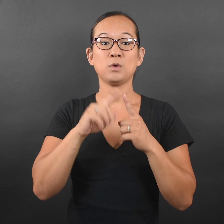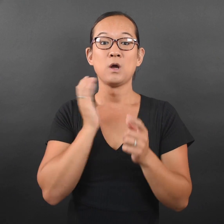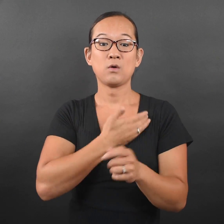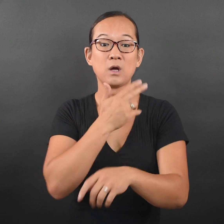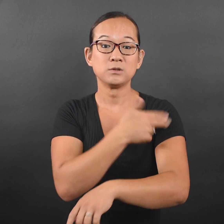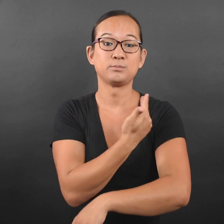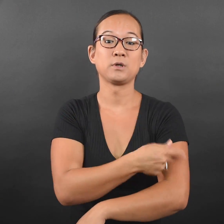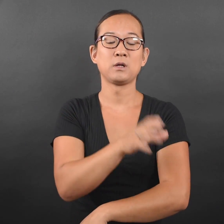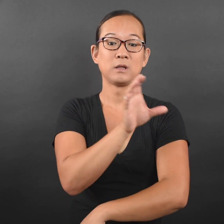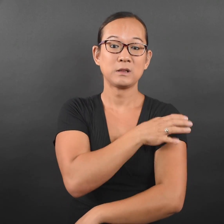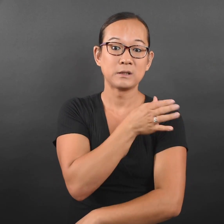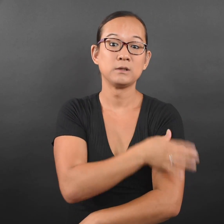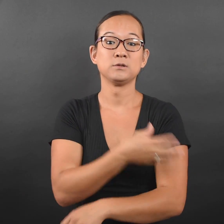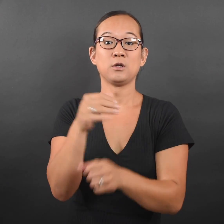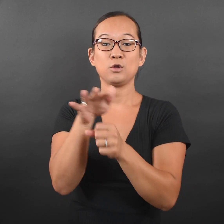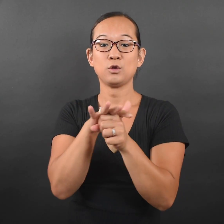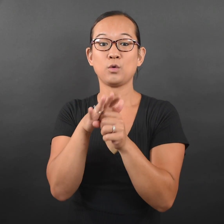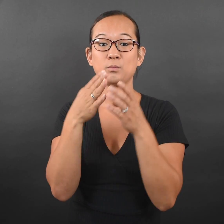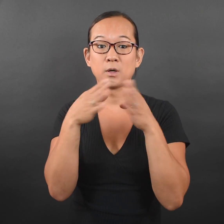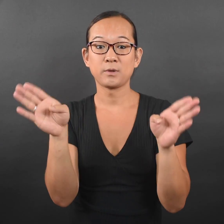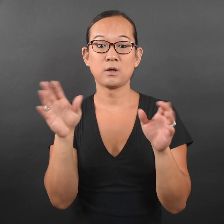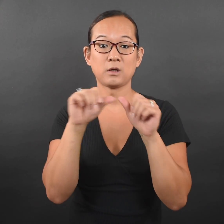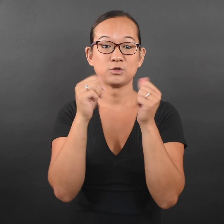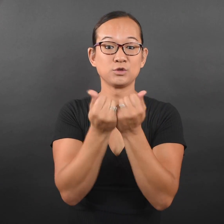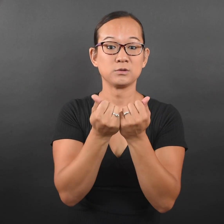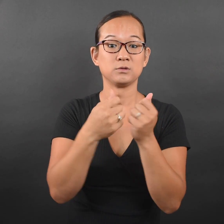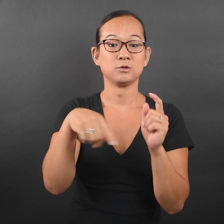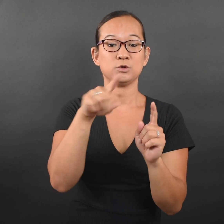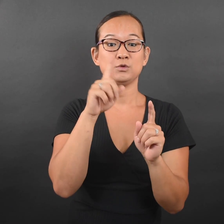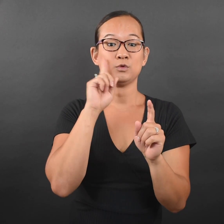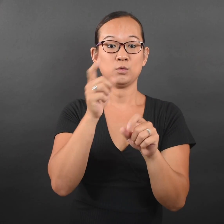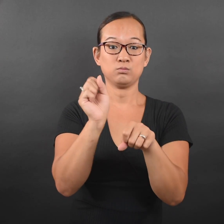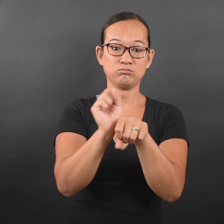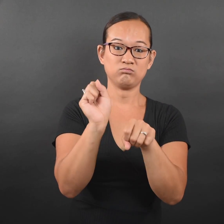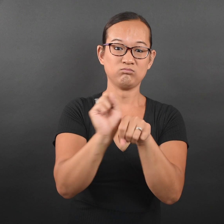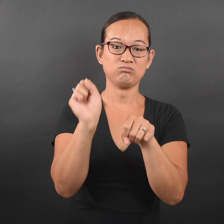clinics, and local public health agencies for working tirelessly